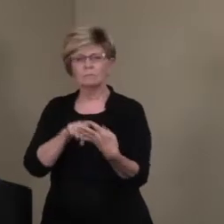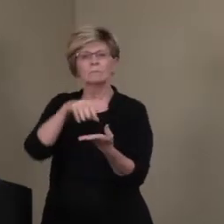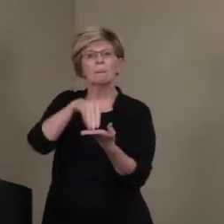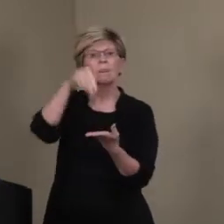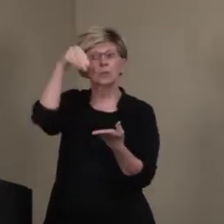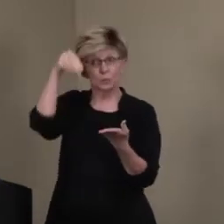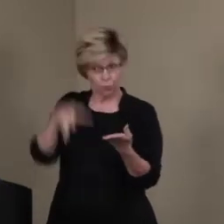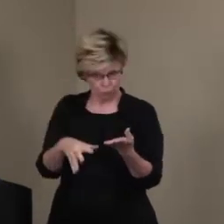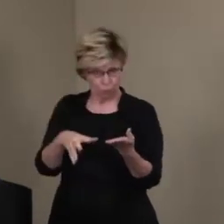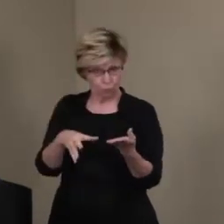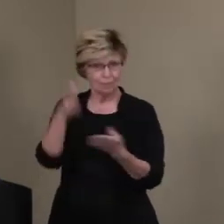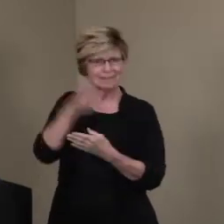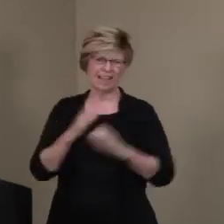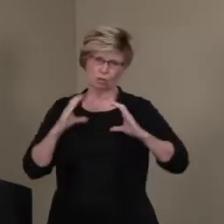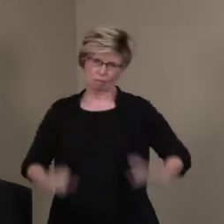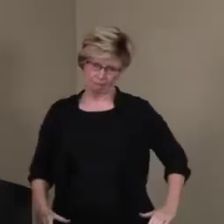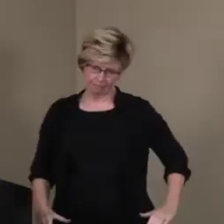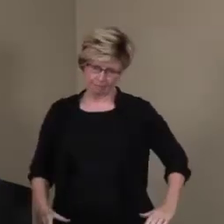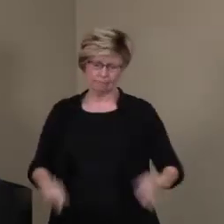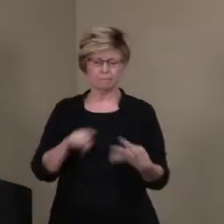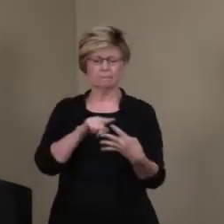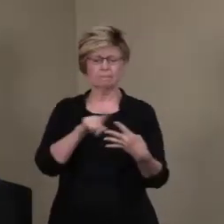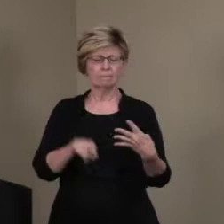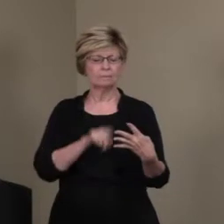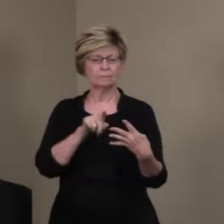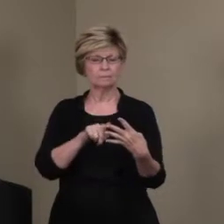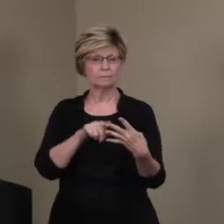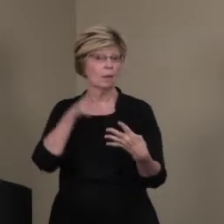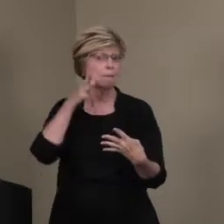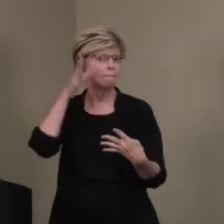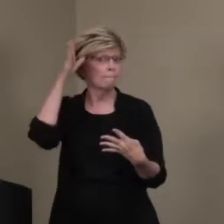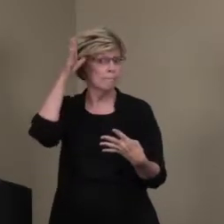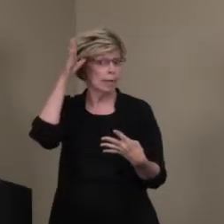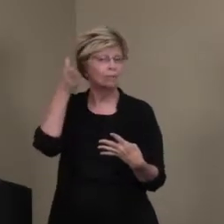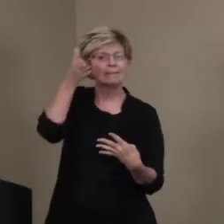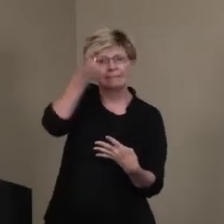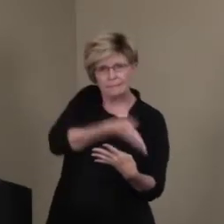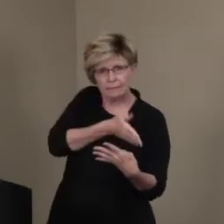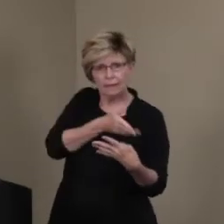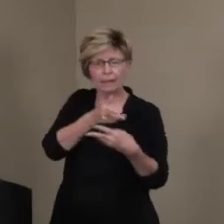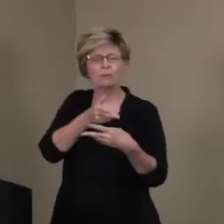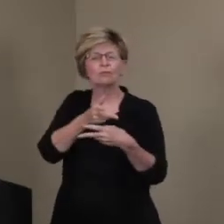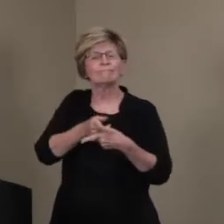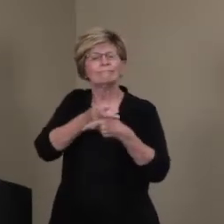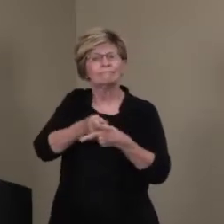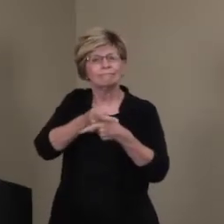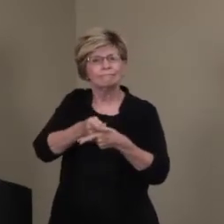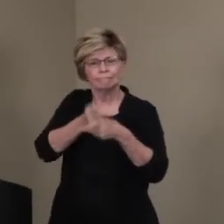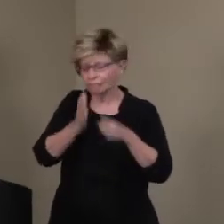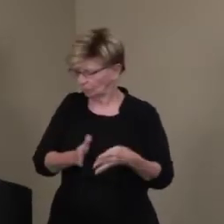throughout the program so we also have the consumers themselves or clients we